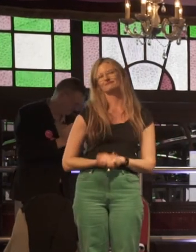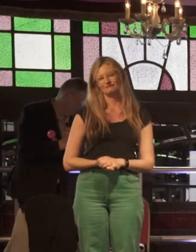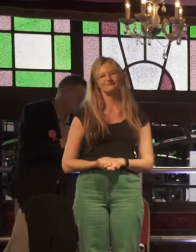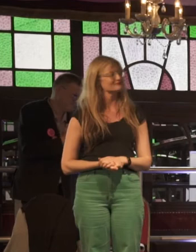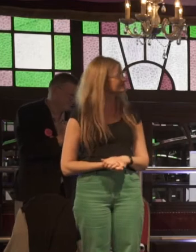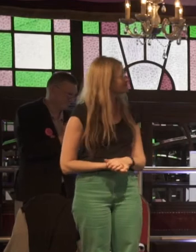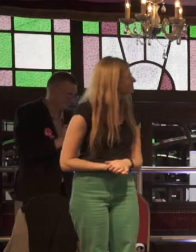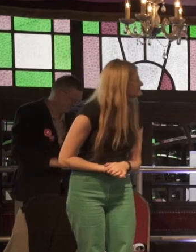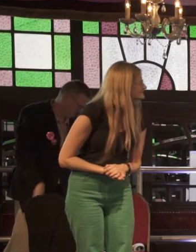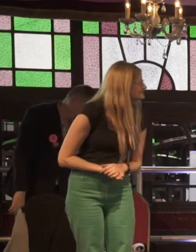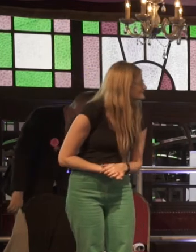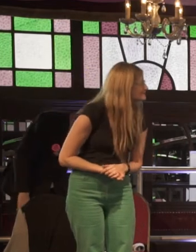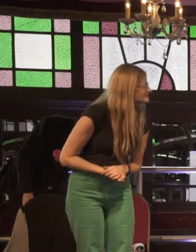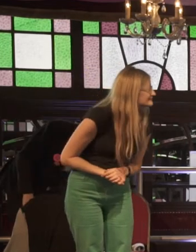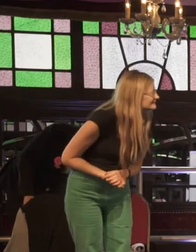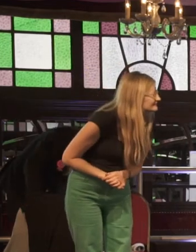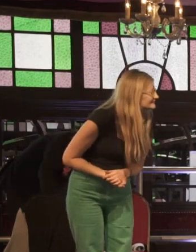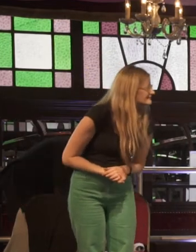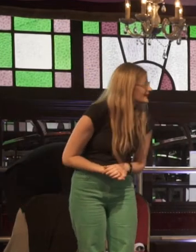Thank you very much to the team who helped me make it.